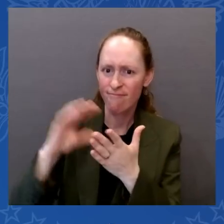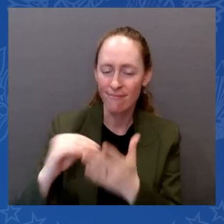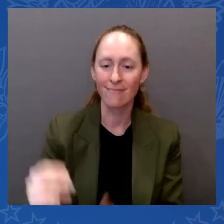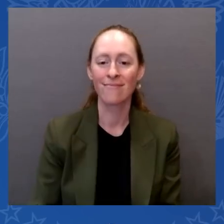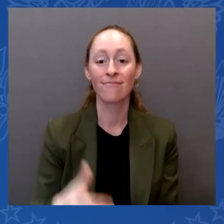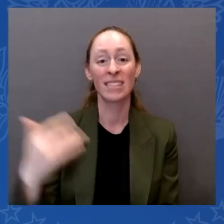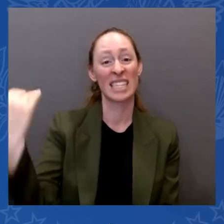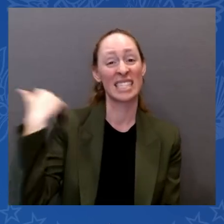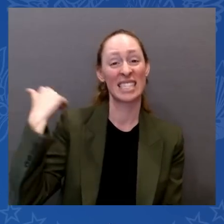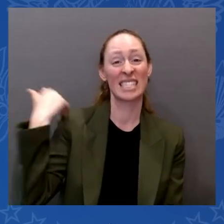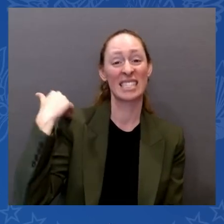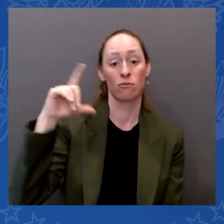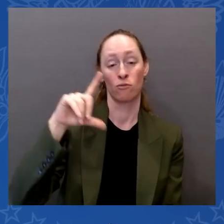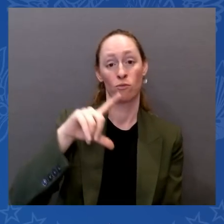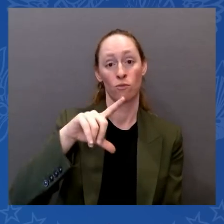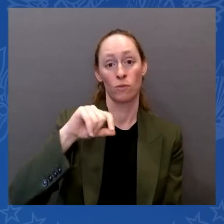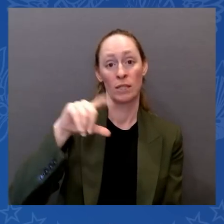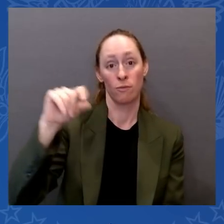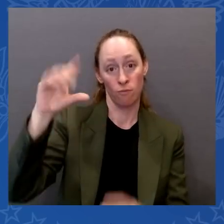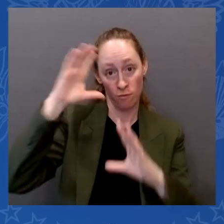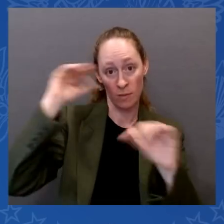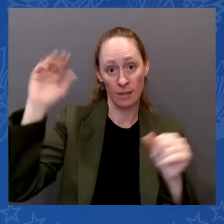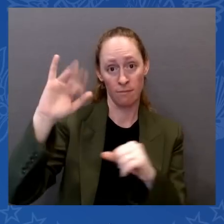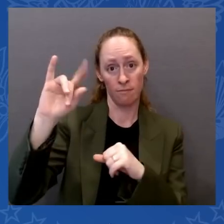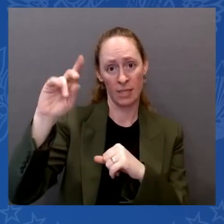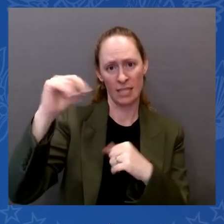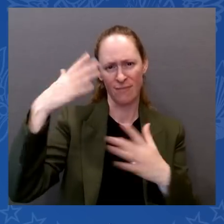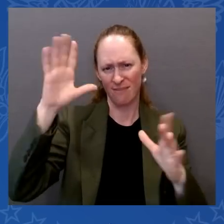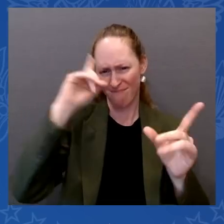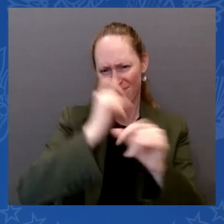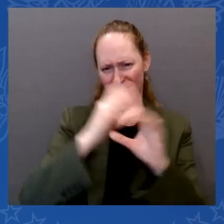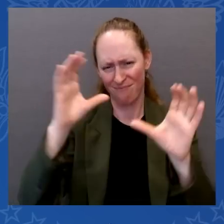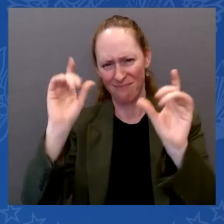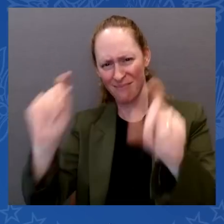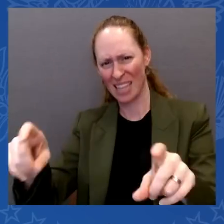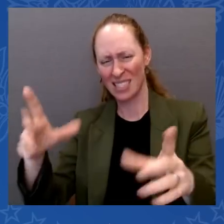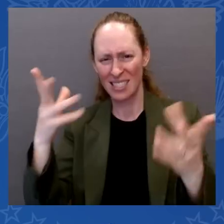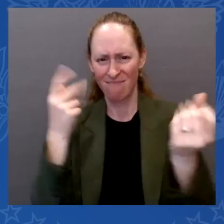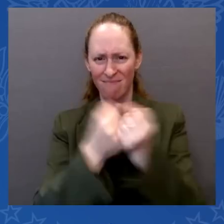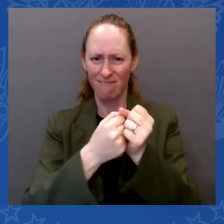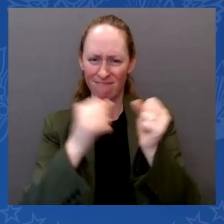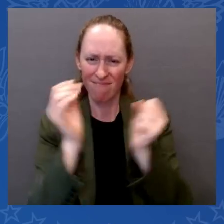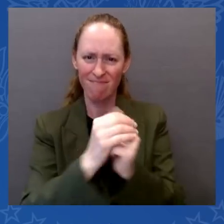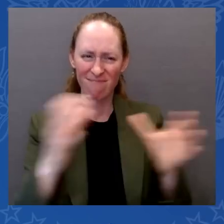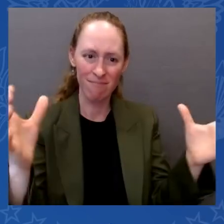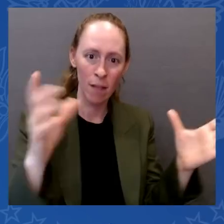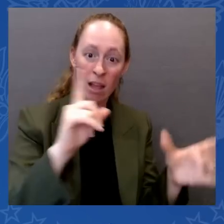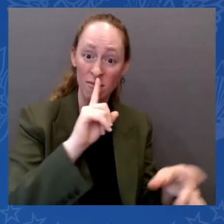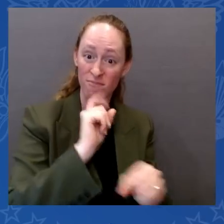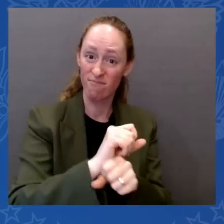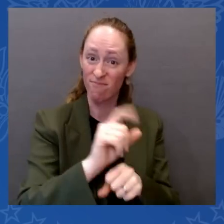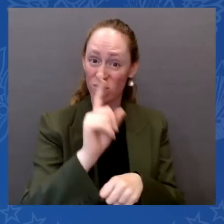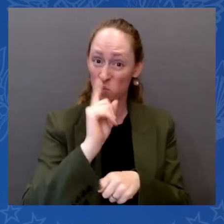He promised union workers and their communities he'd restore infrastructure from roads and bridges to clean water and broadband.